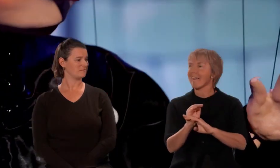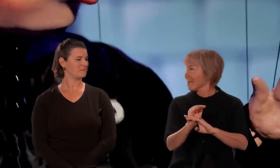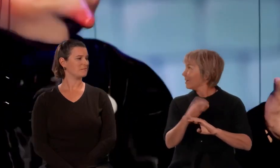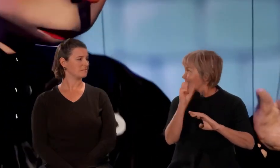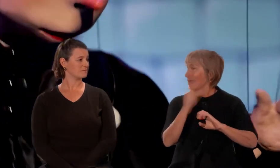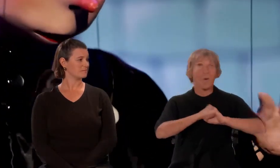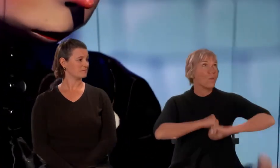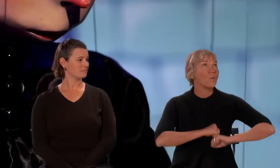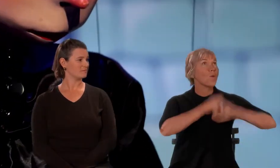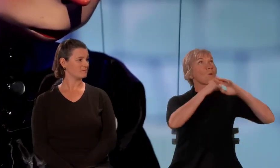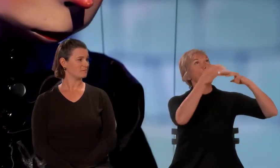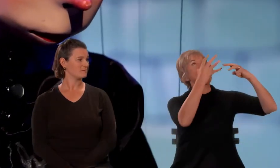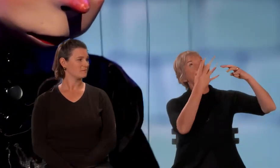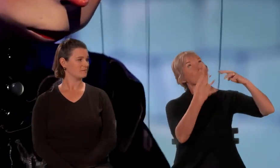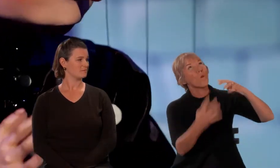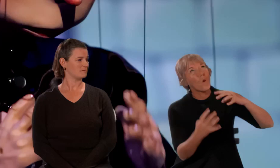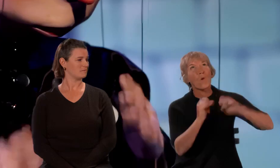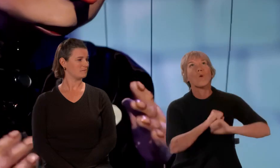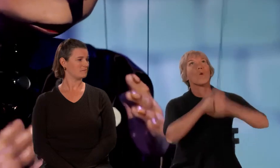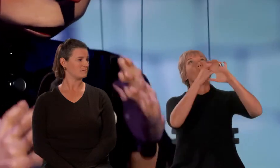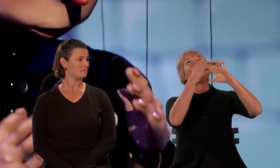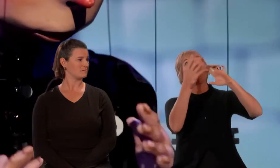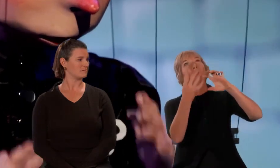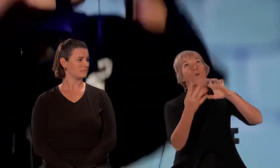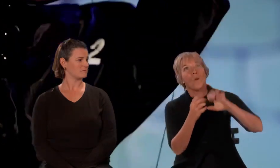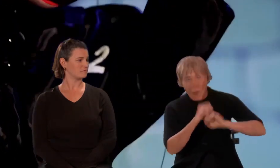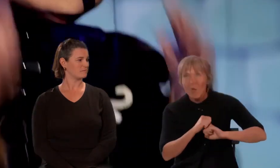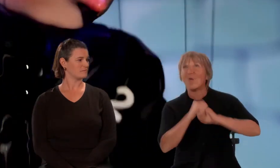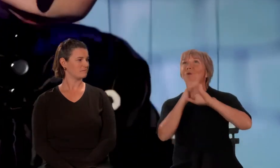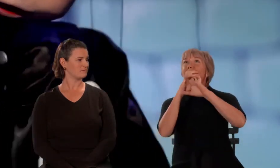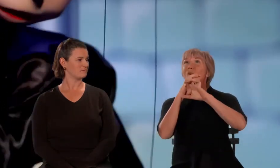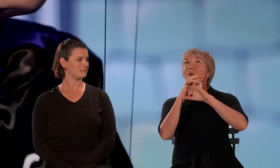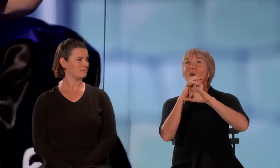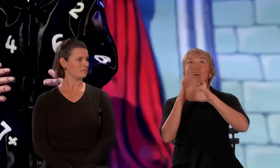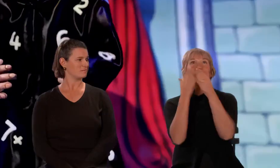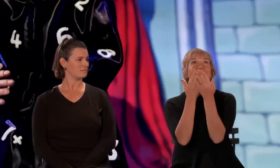and golden cascades. And when they go off, they will fill the sky with so many sparks